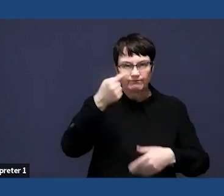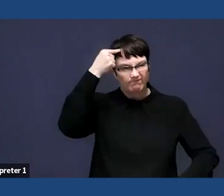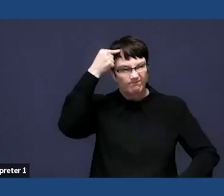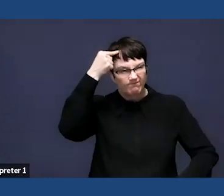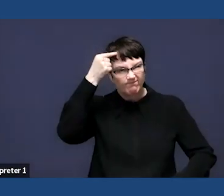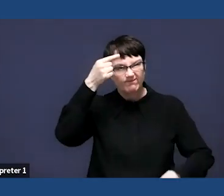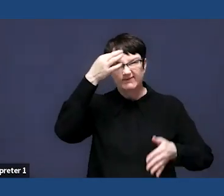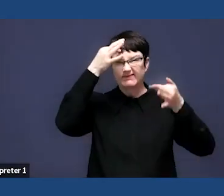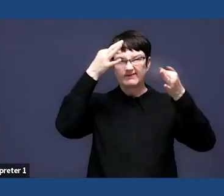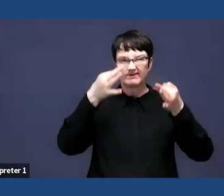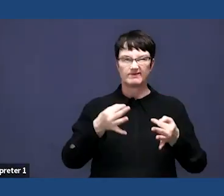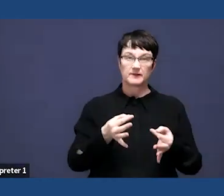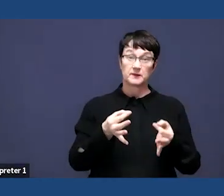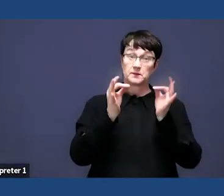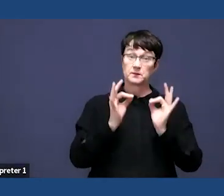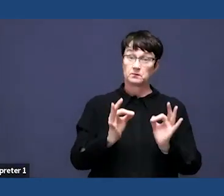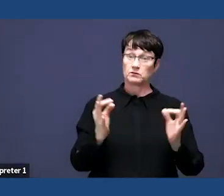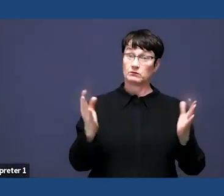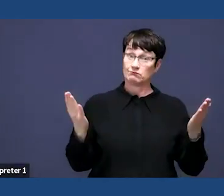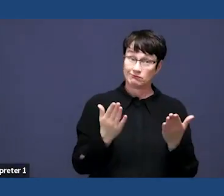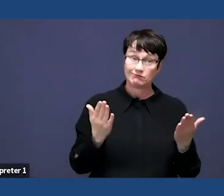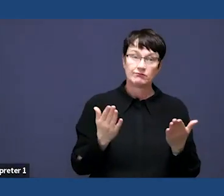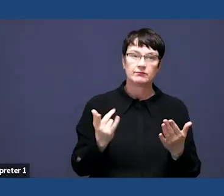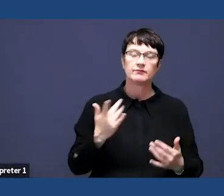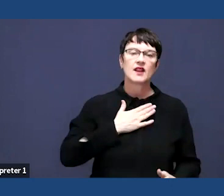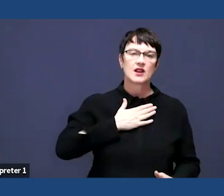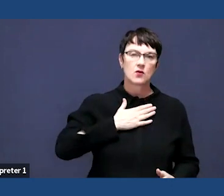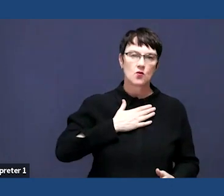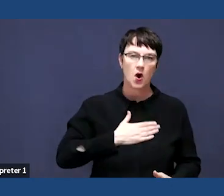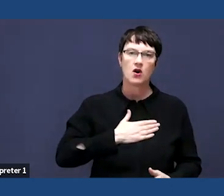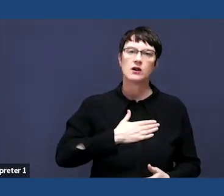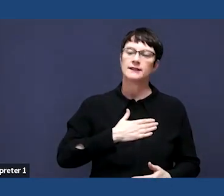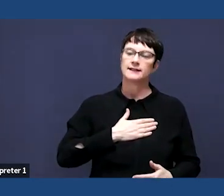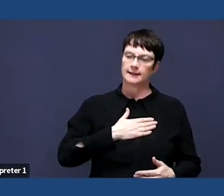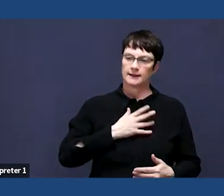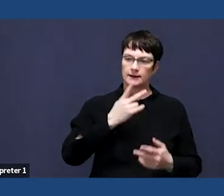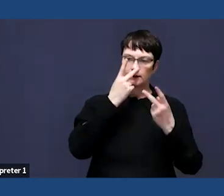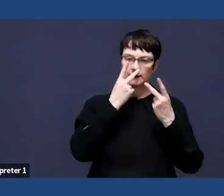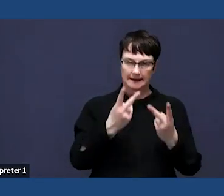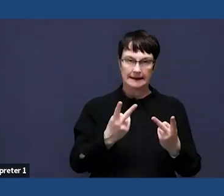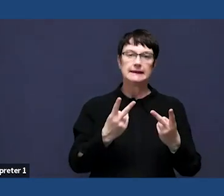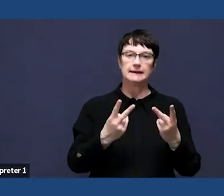an intercessional way between Member States here at the UN.